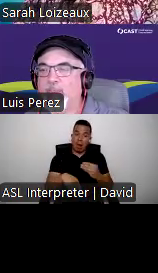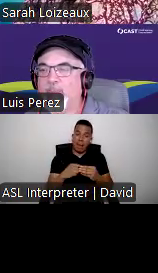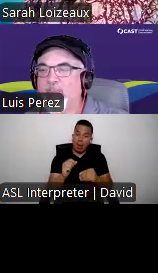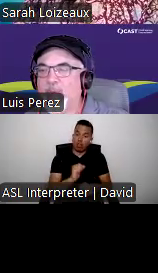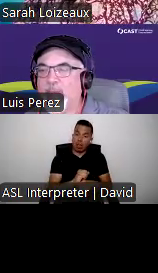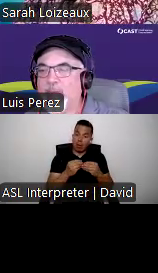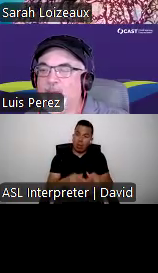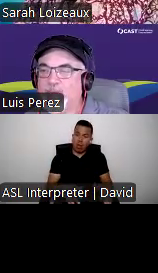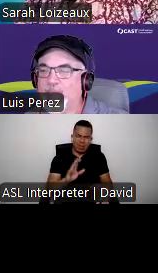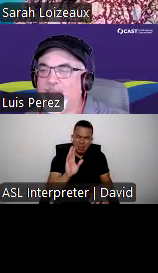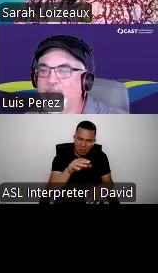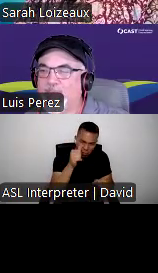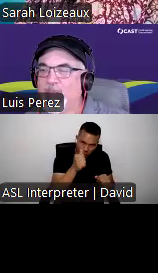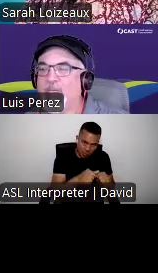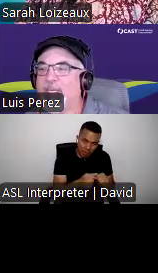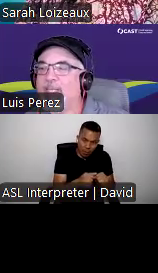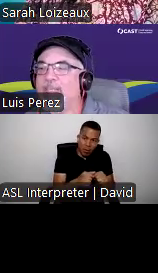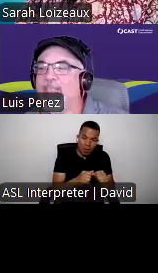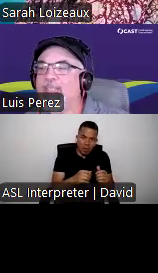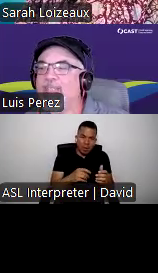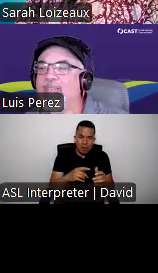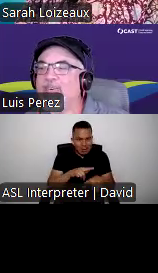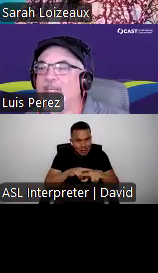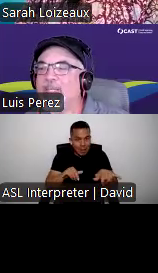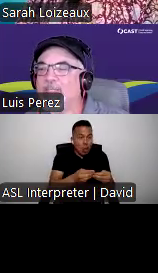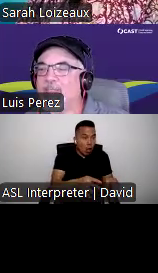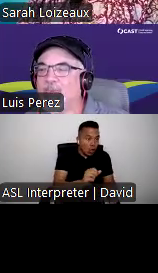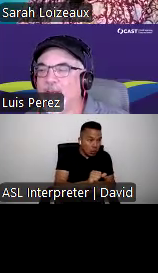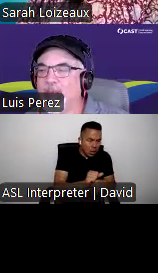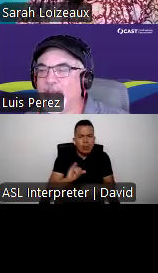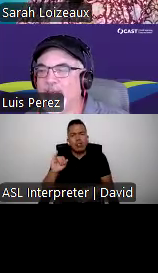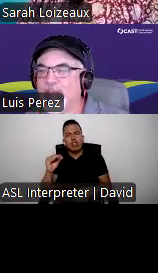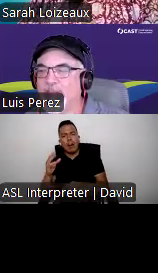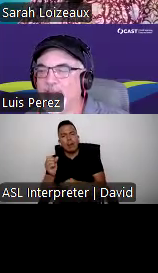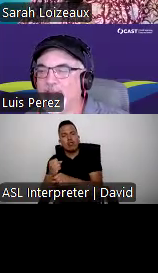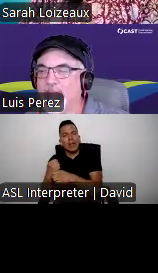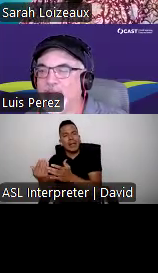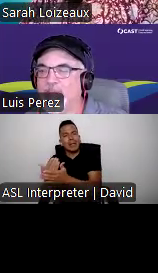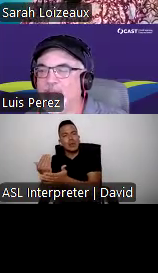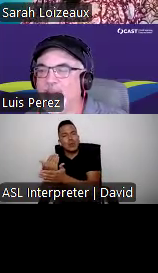just remember that there will also be jobs being created, right? So every technology is disruptive,